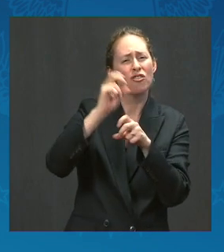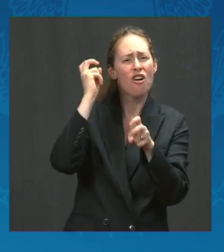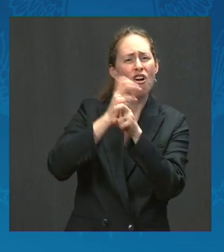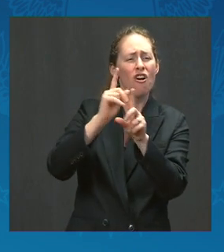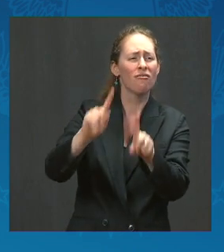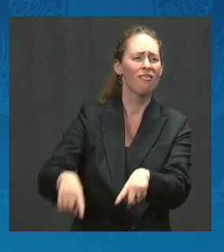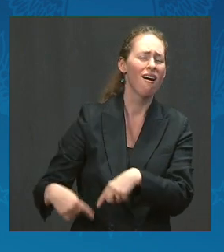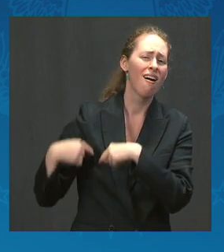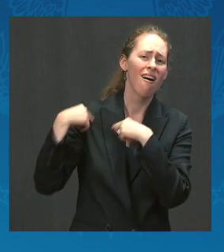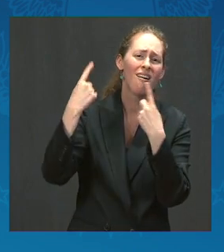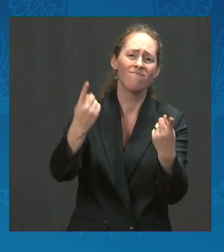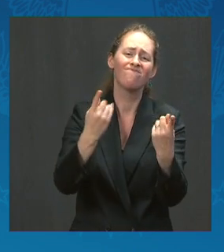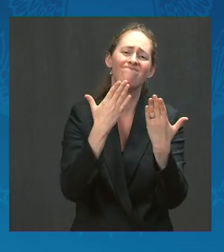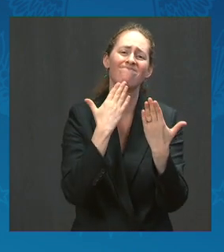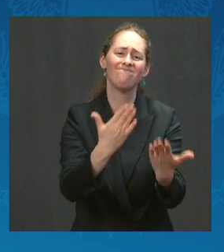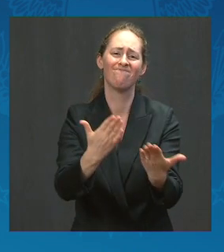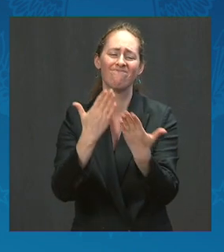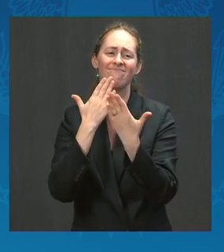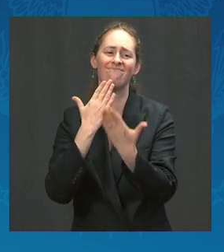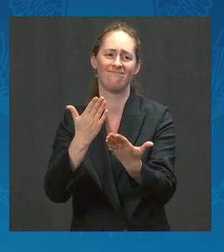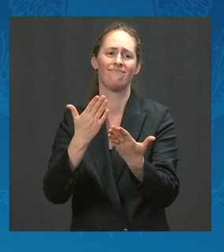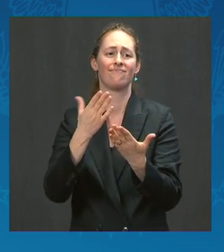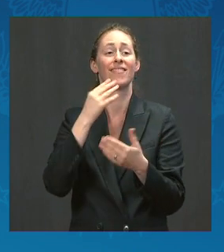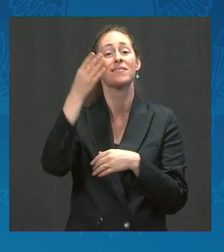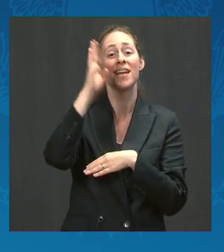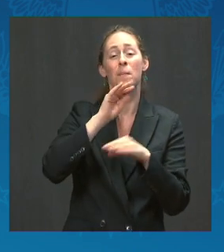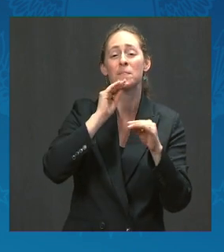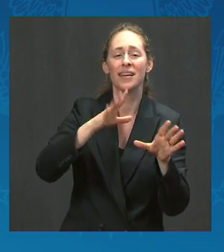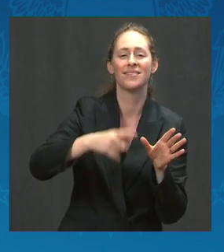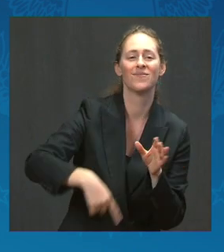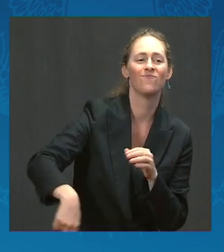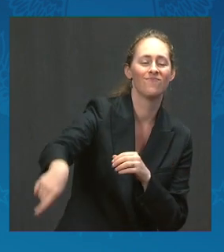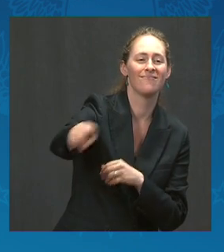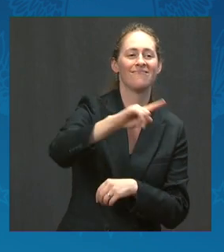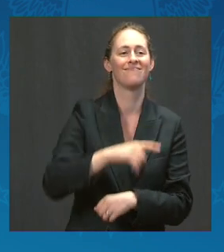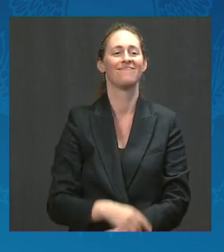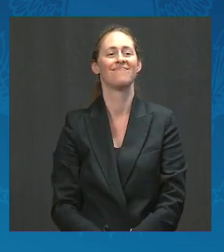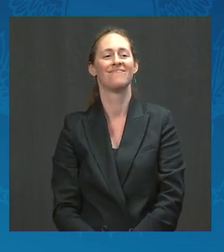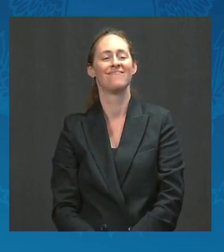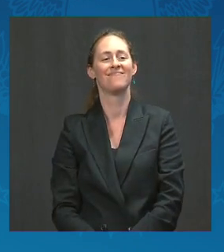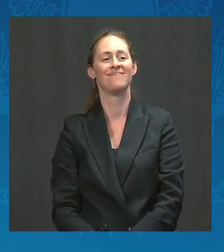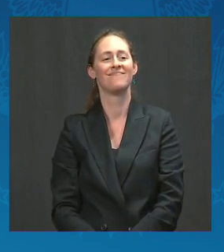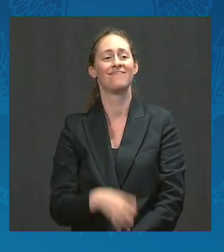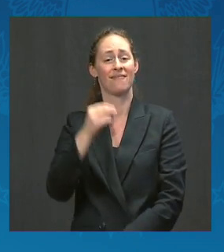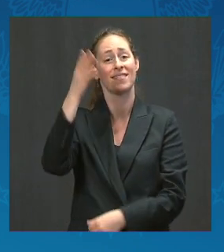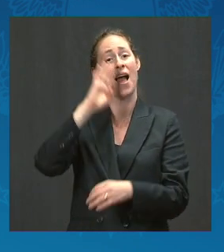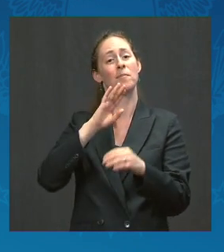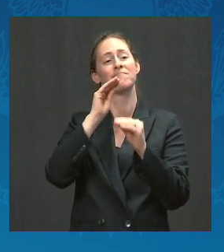Thank you and may God bless you and may God bless America. I'll see you soon.